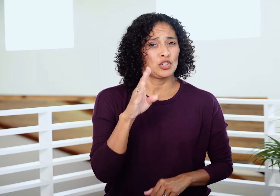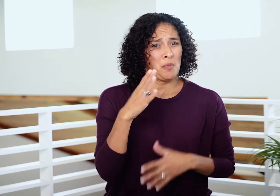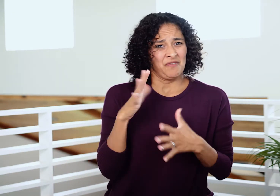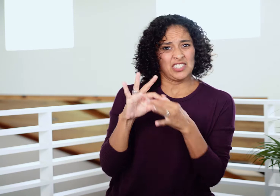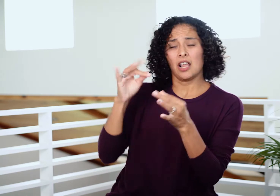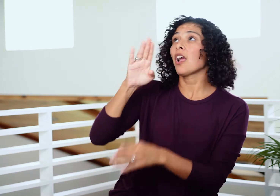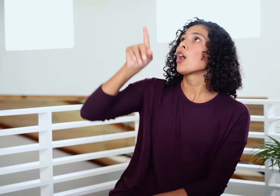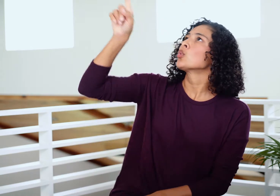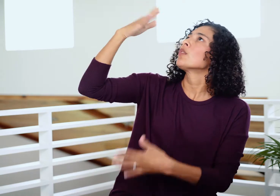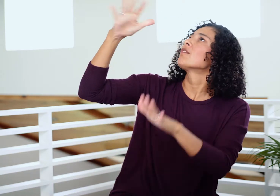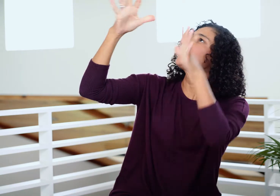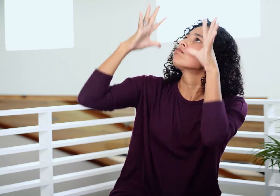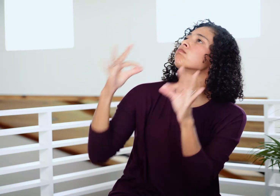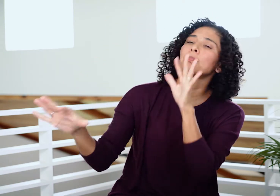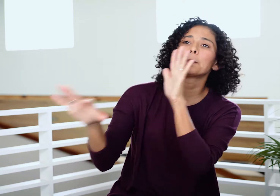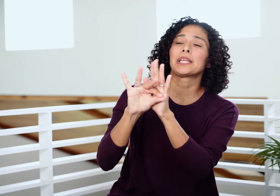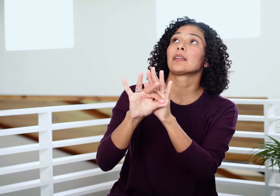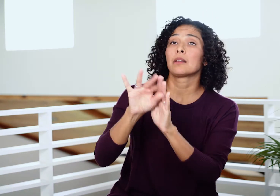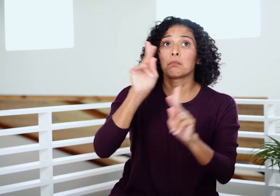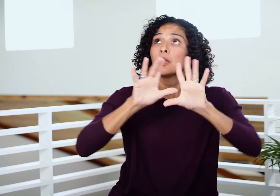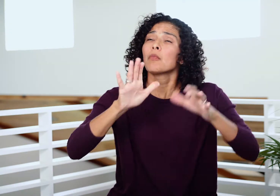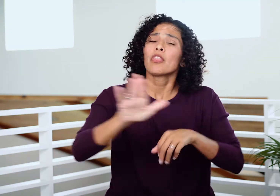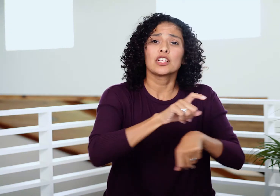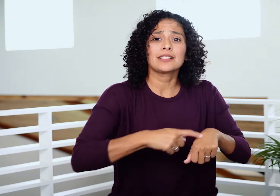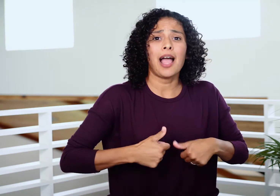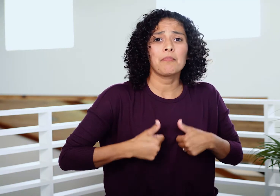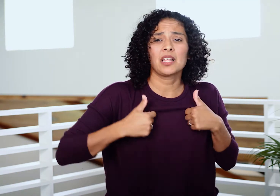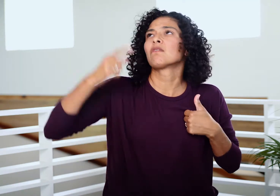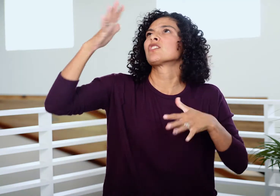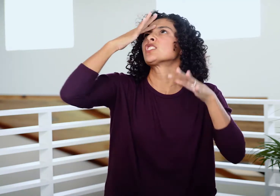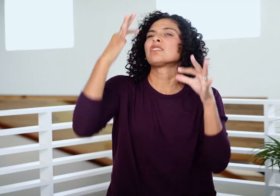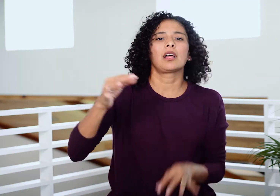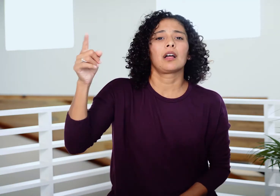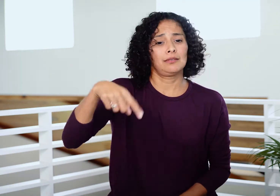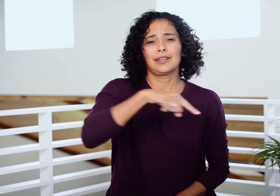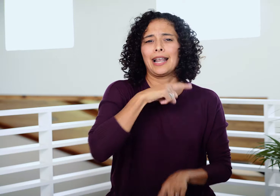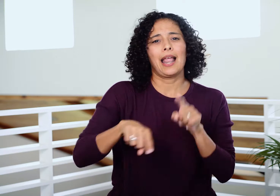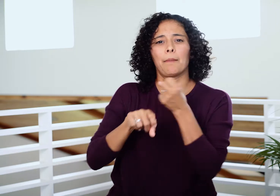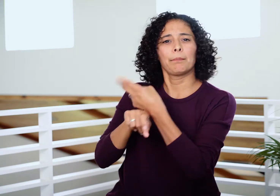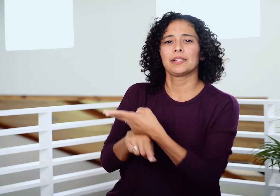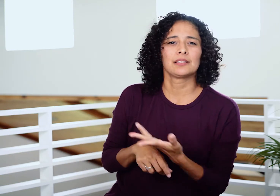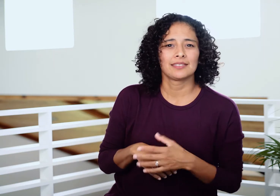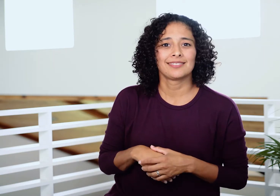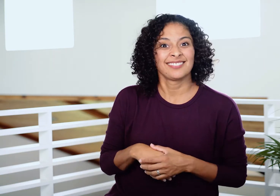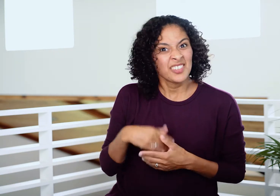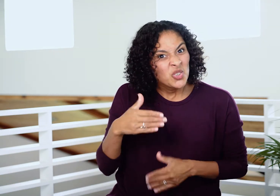Job said to God, “You have appointed [man’s] limits that he cannot pass.”